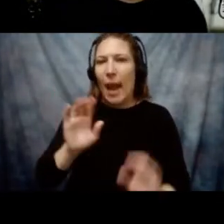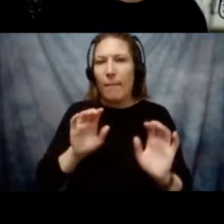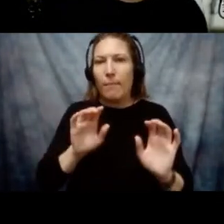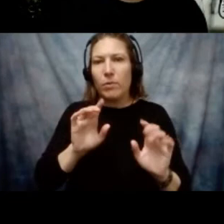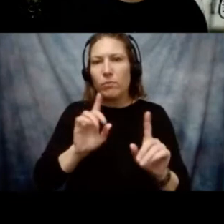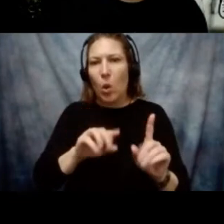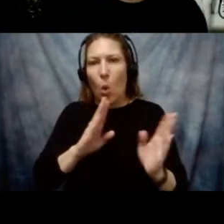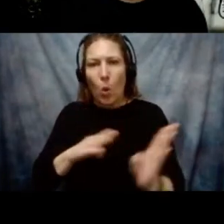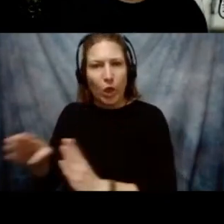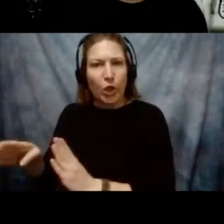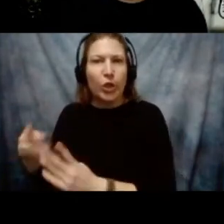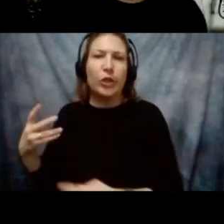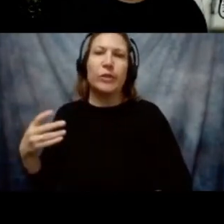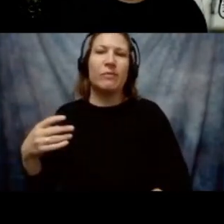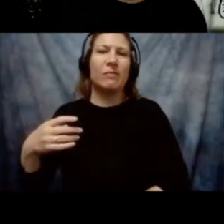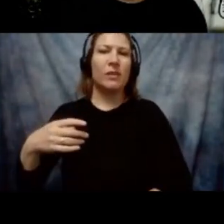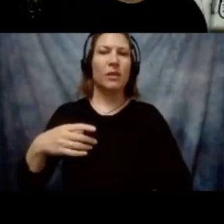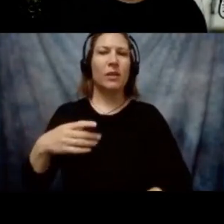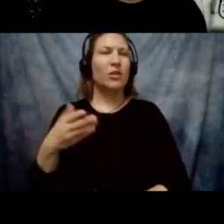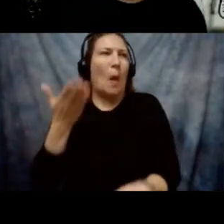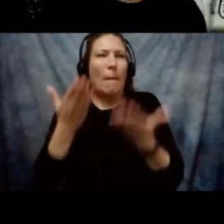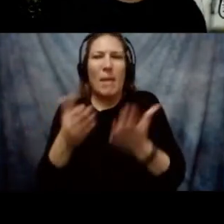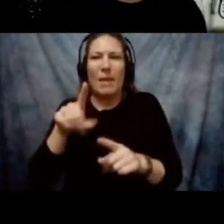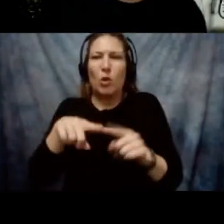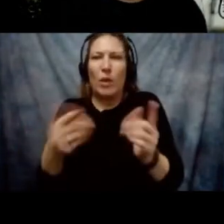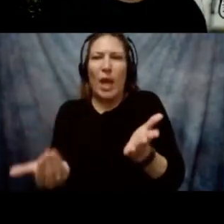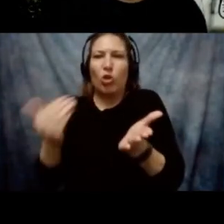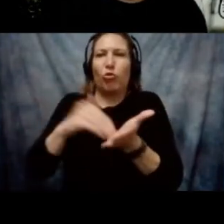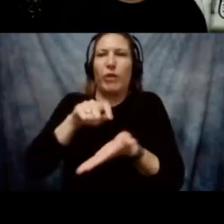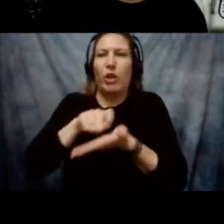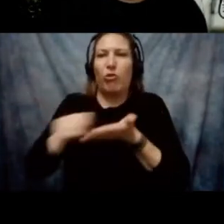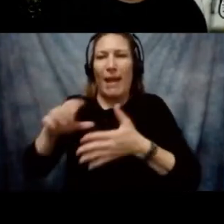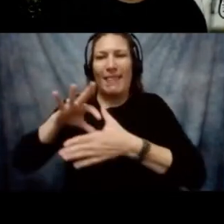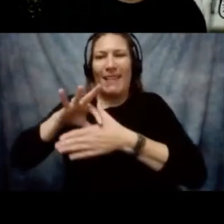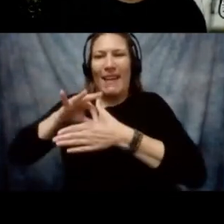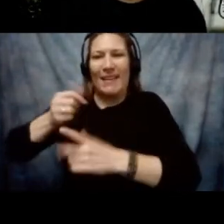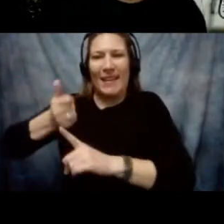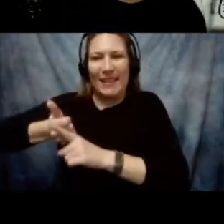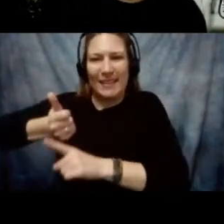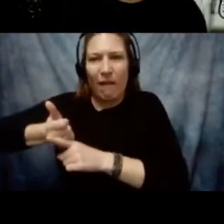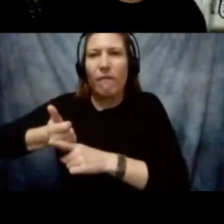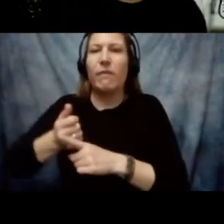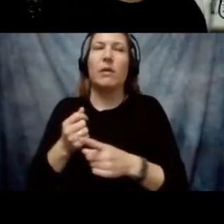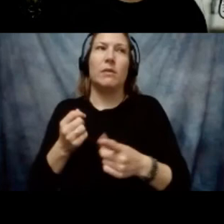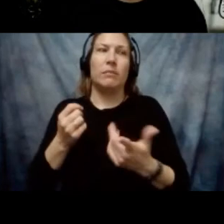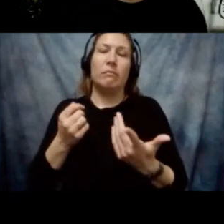but you can go through it and check the tab order so that if you're tabbing through different things